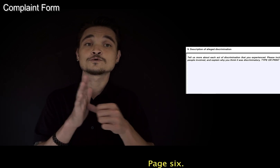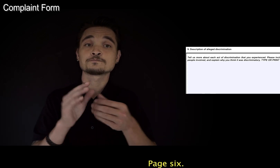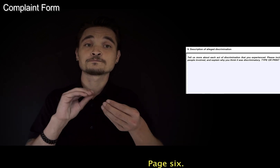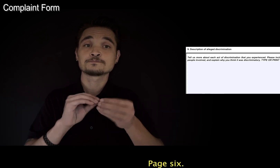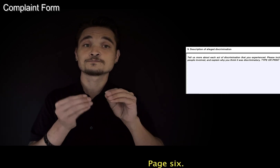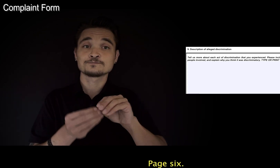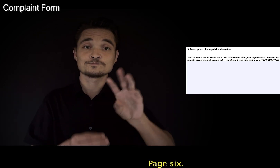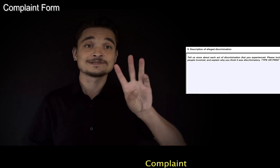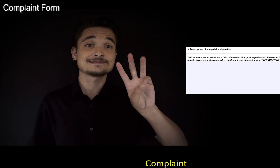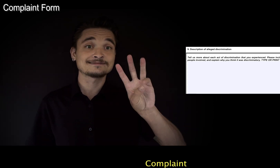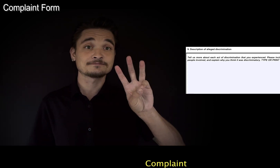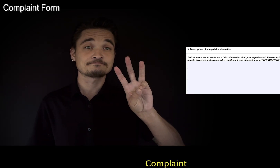Page six. Complaint